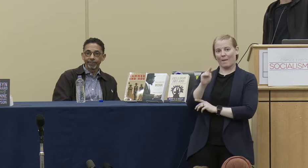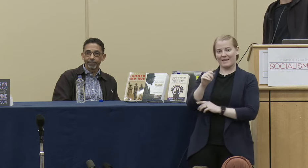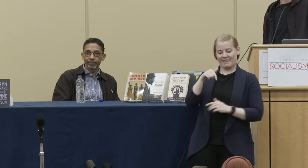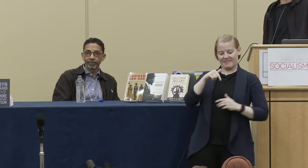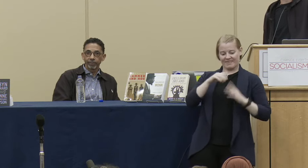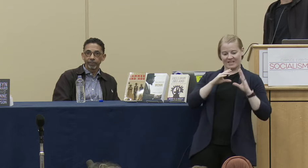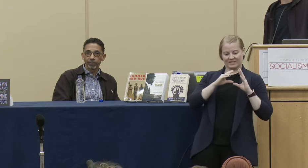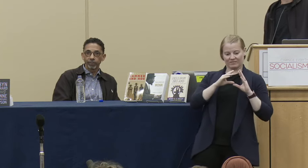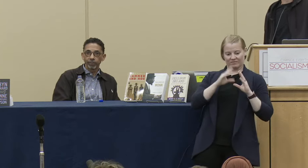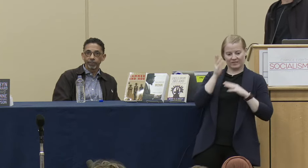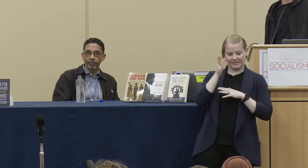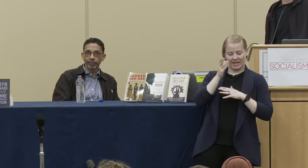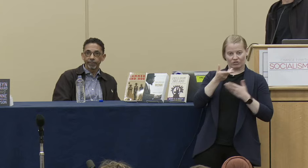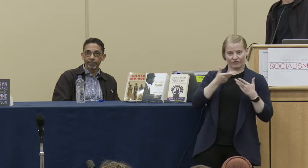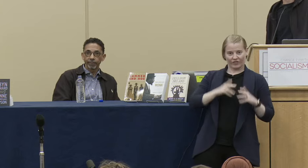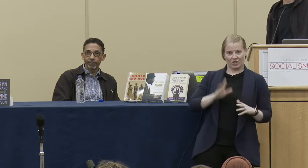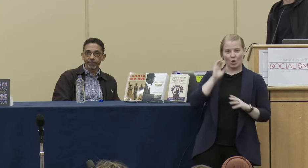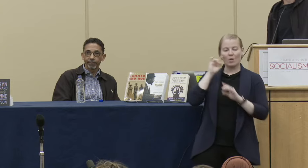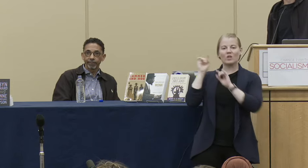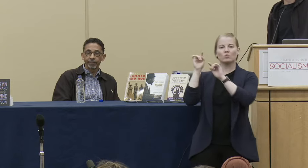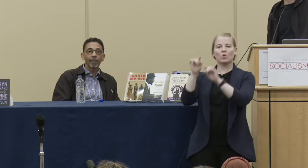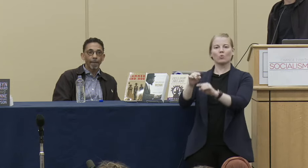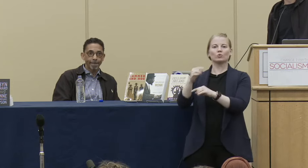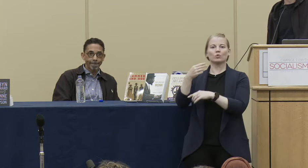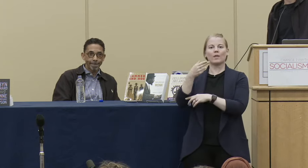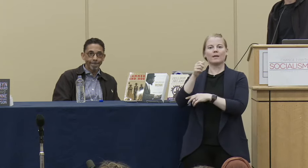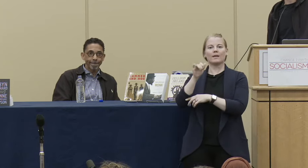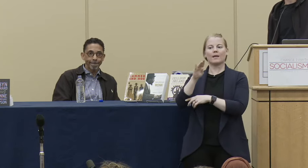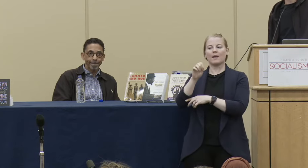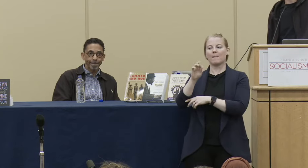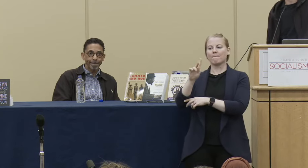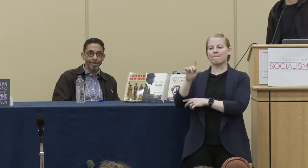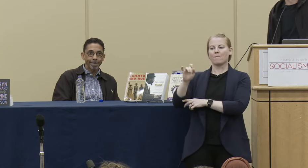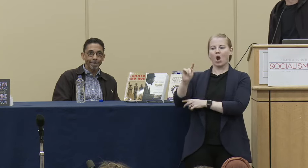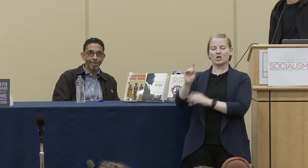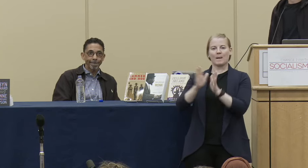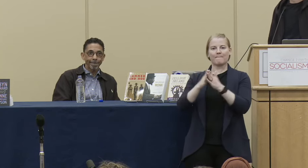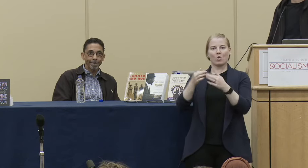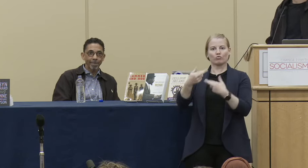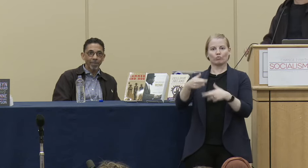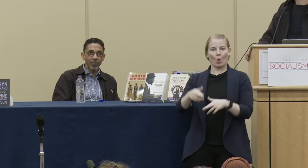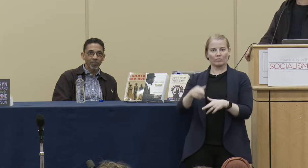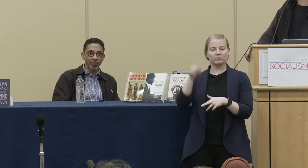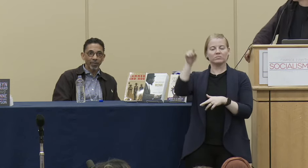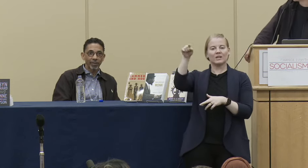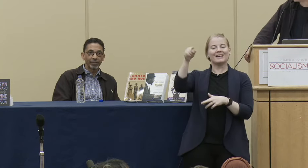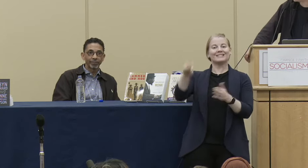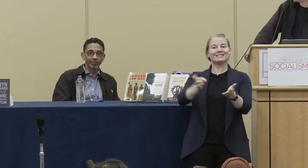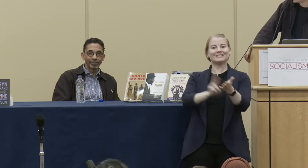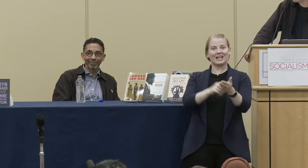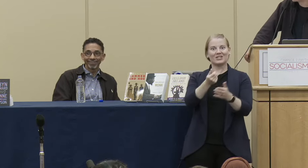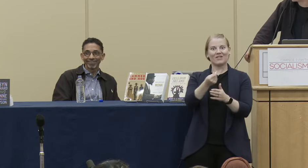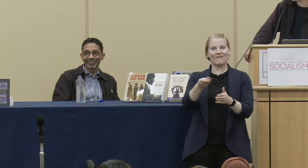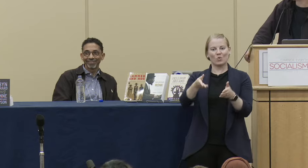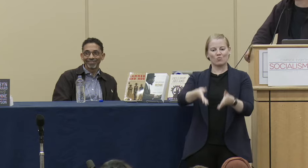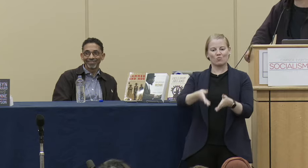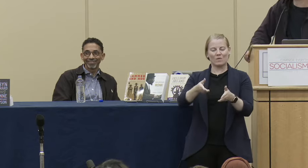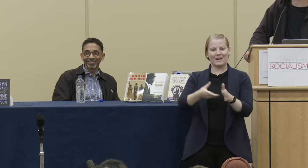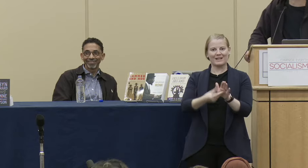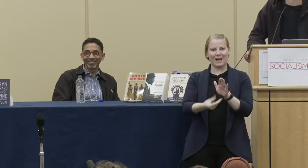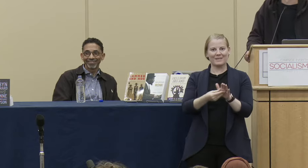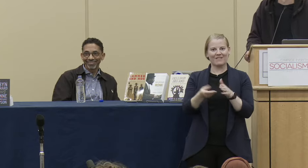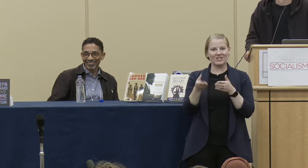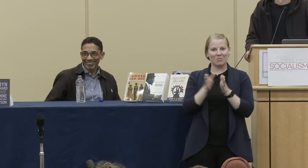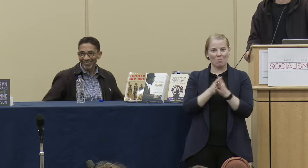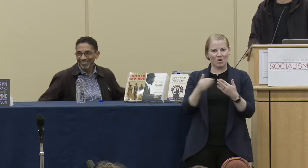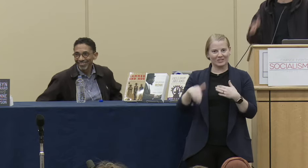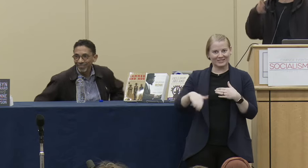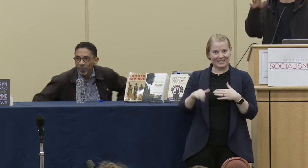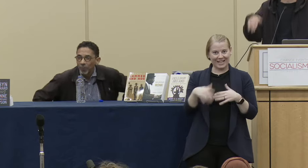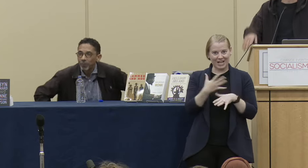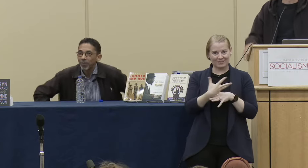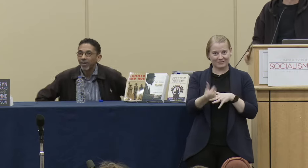Robin , after this session, will be